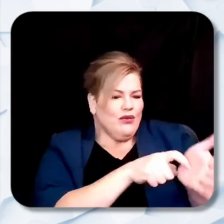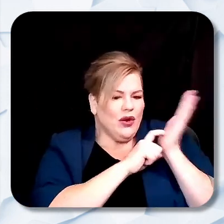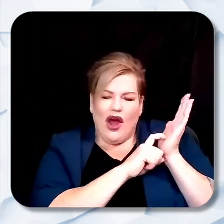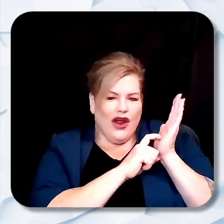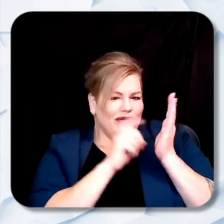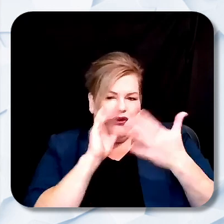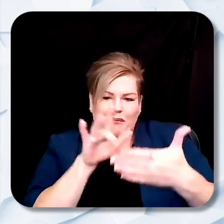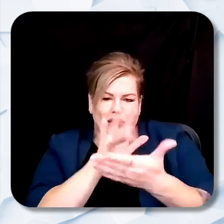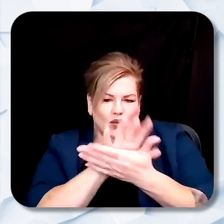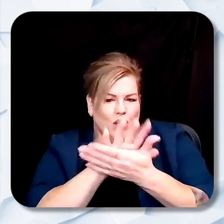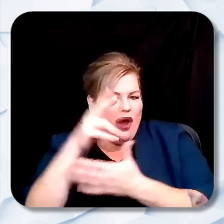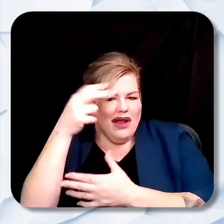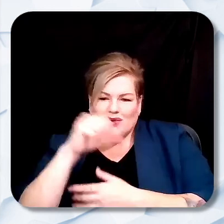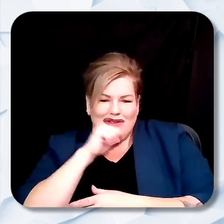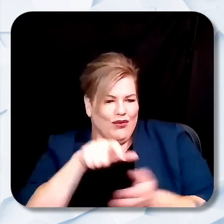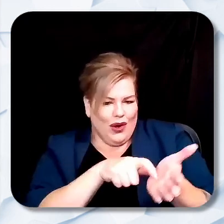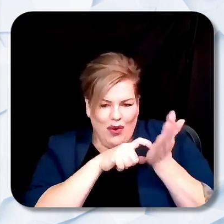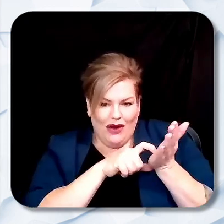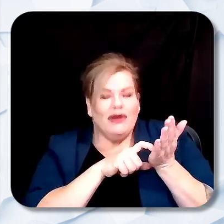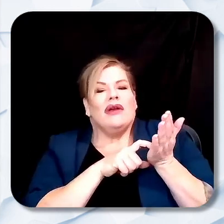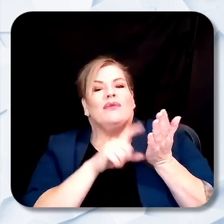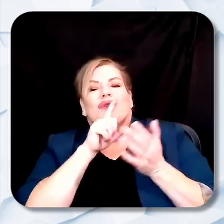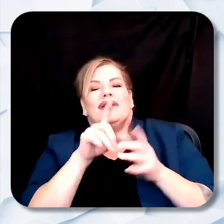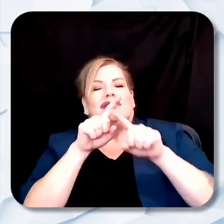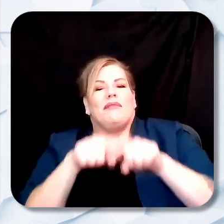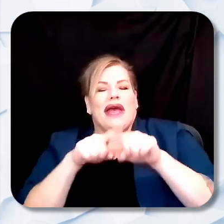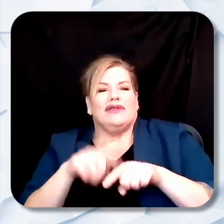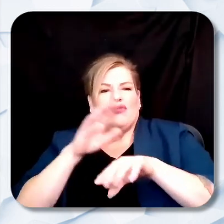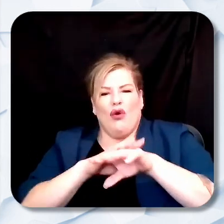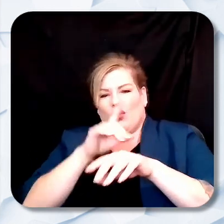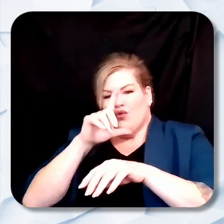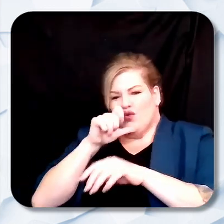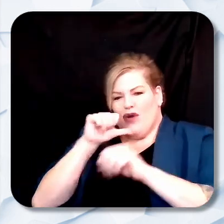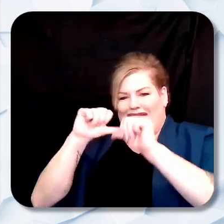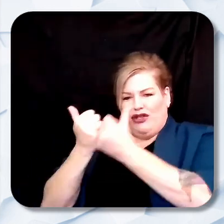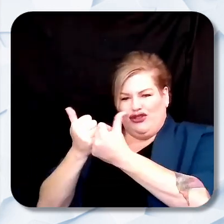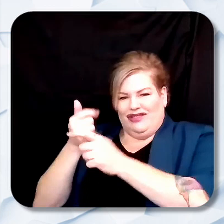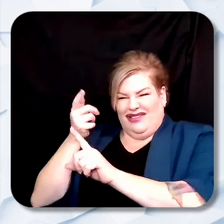it's really up to the local educational agency. To make that decision. We do have a lot of required